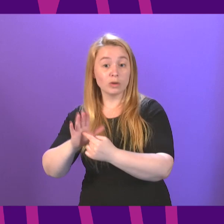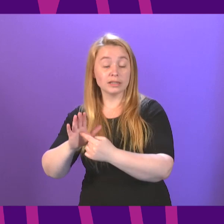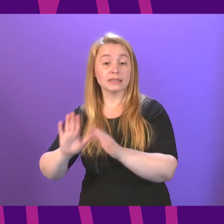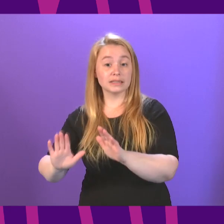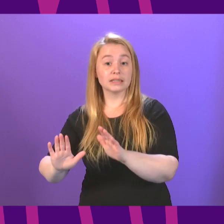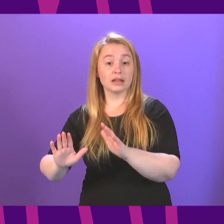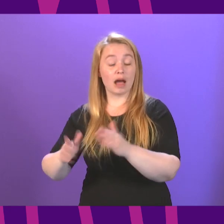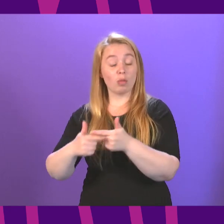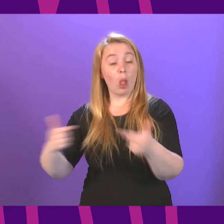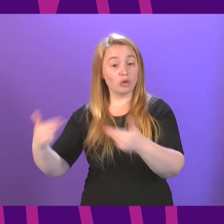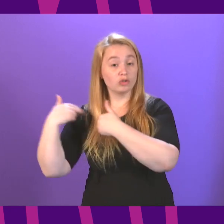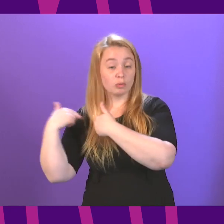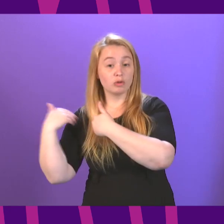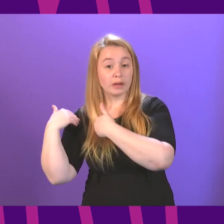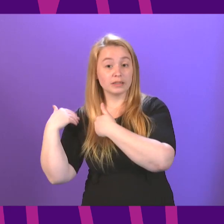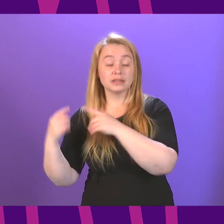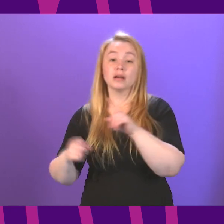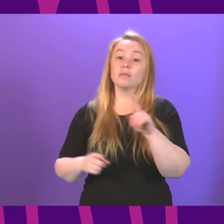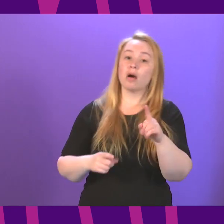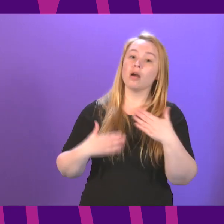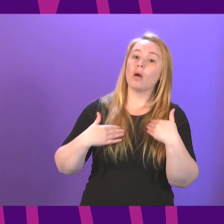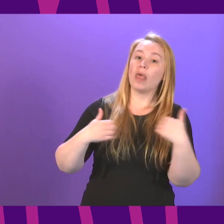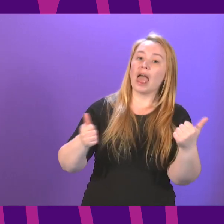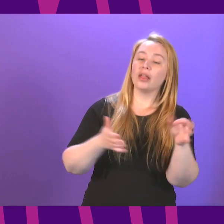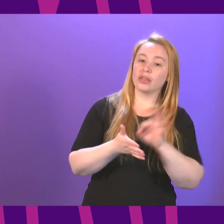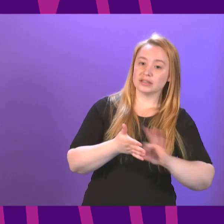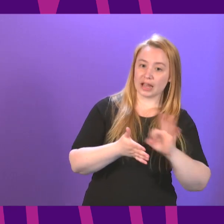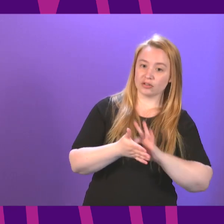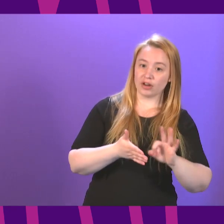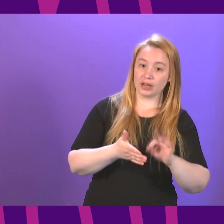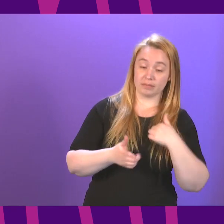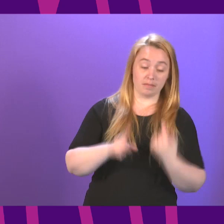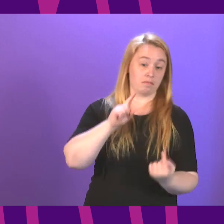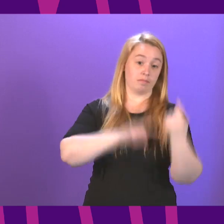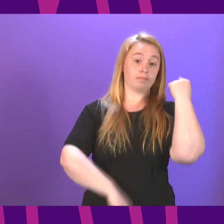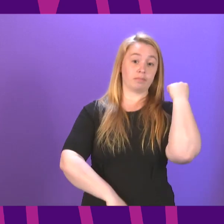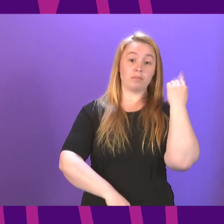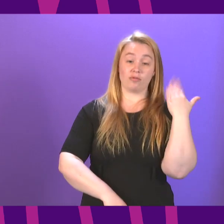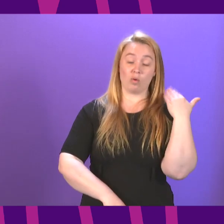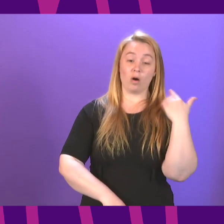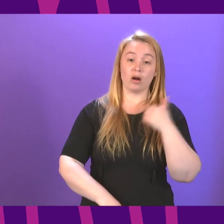heavy responsibilities—but, as health secretary, I recognised each and every